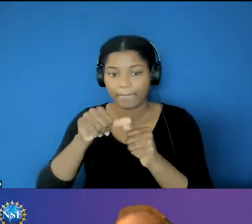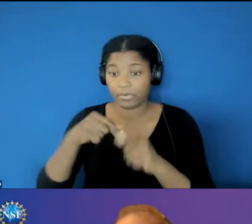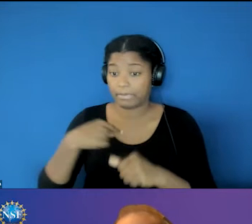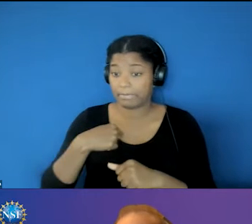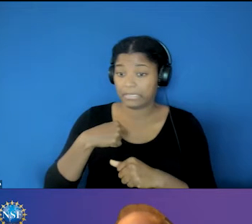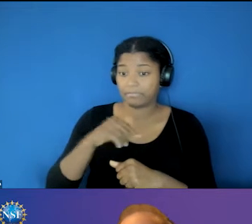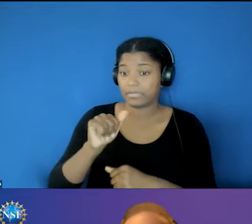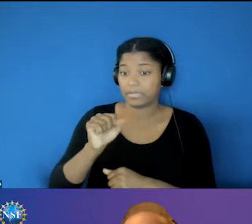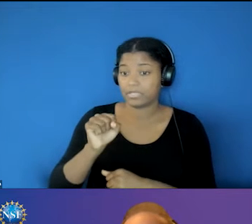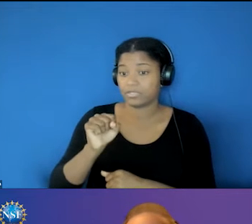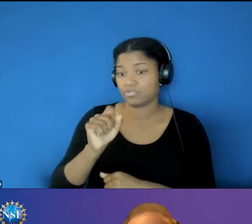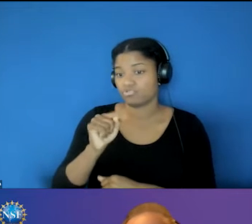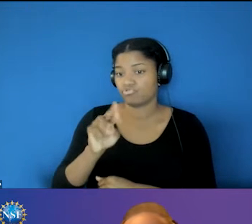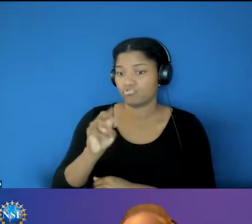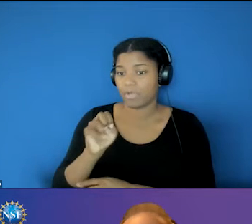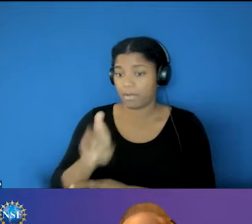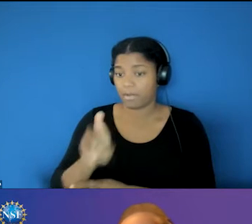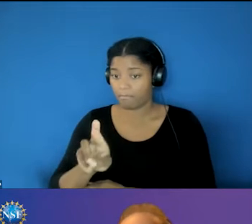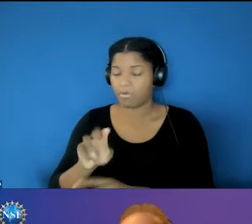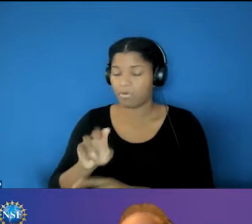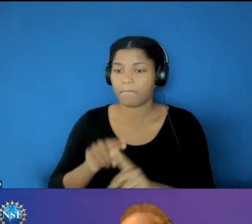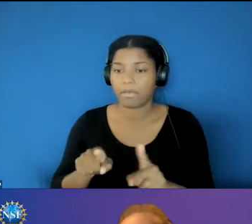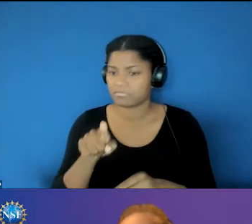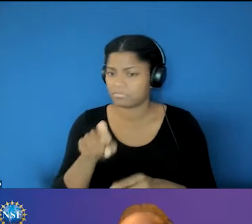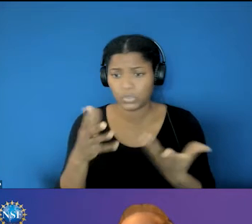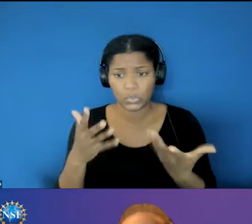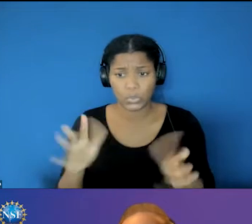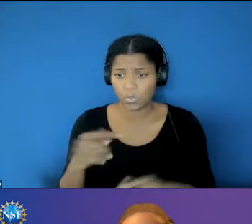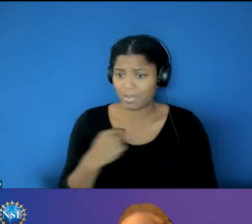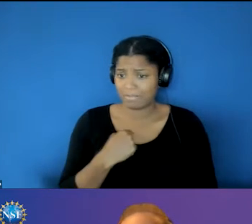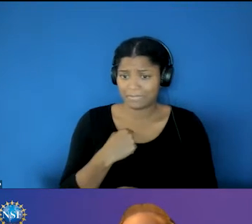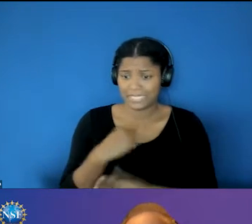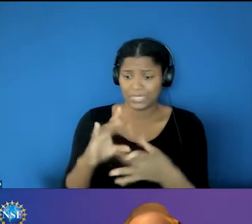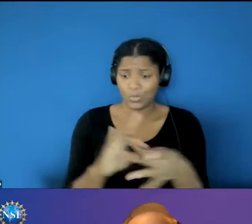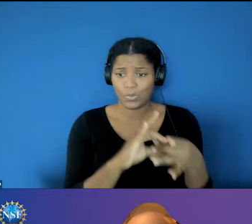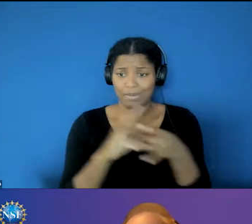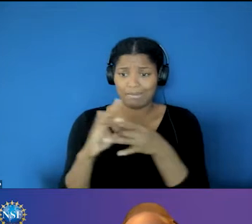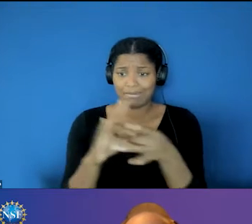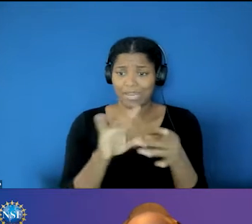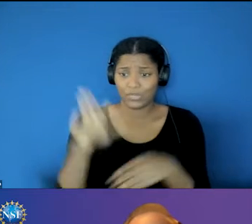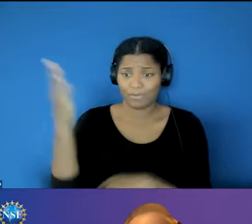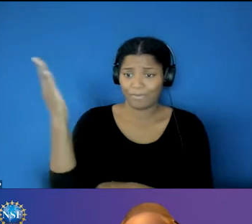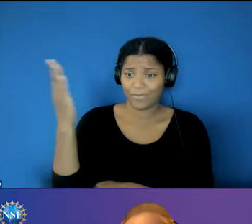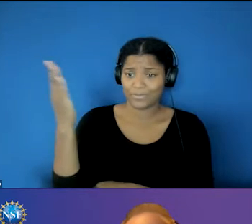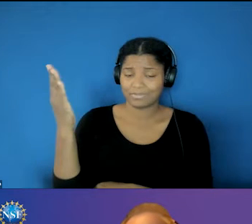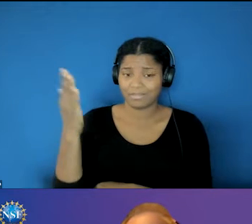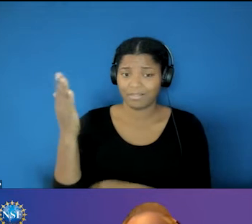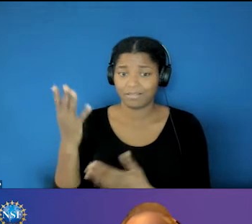astronomer by training. You don't want me coordinating the review of a proposal in any other discipline for example.